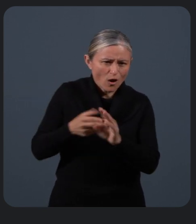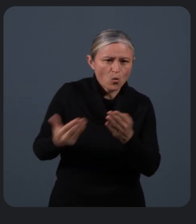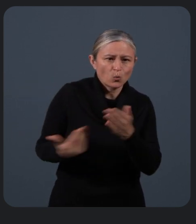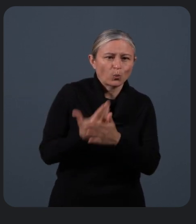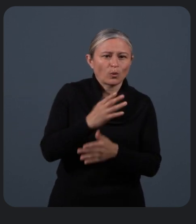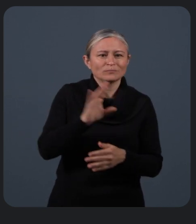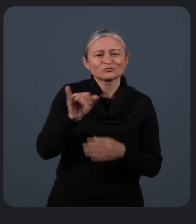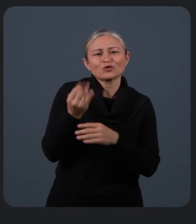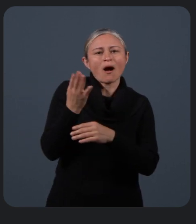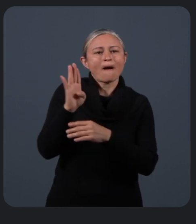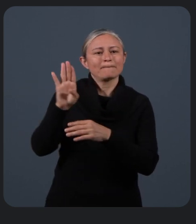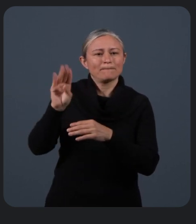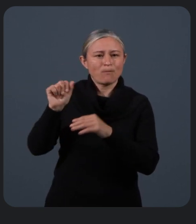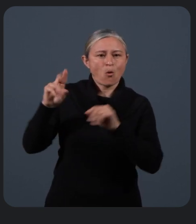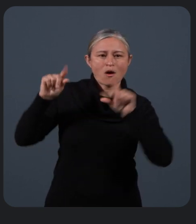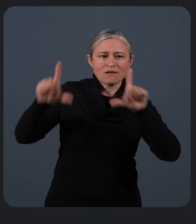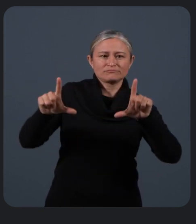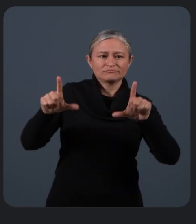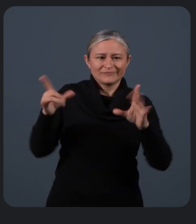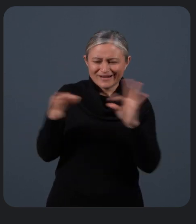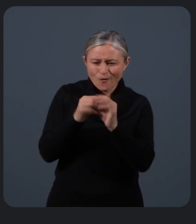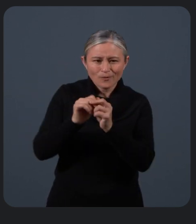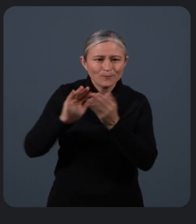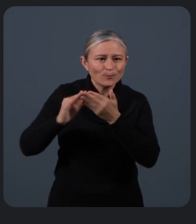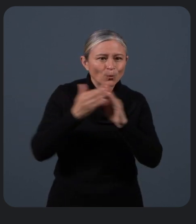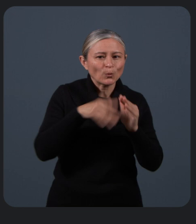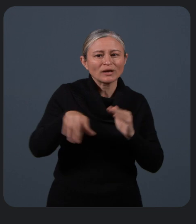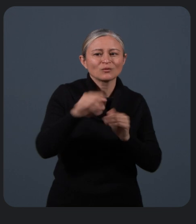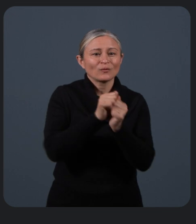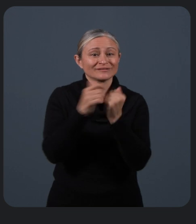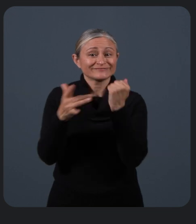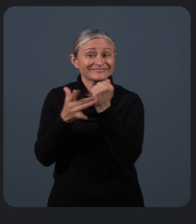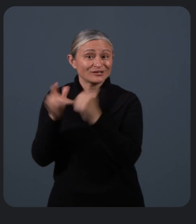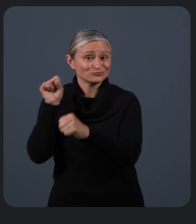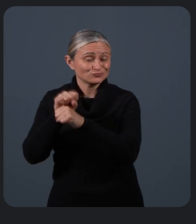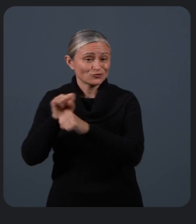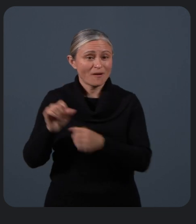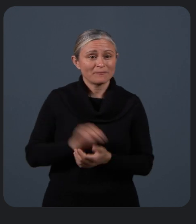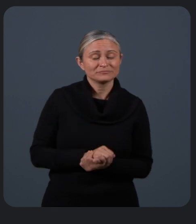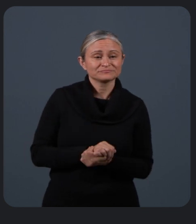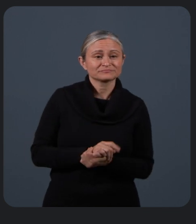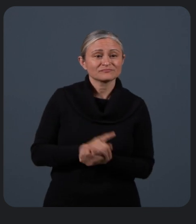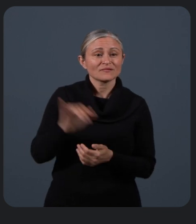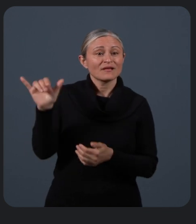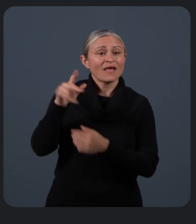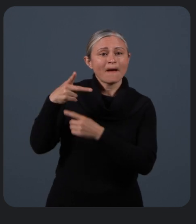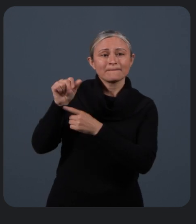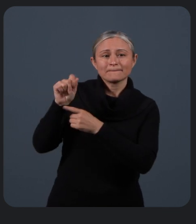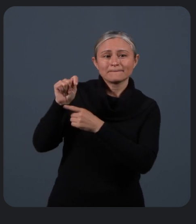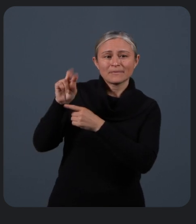to connect people in his community with tech jobs. And like Patricia --